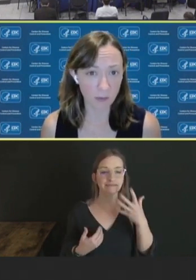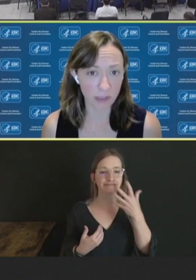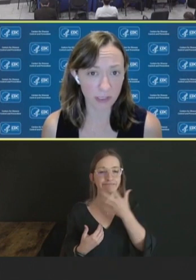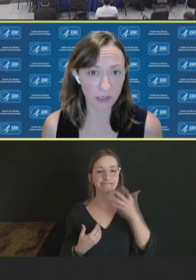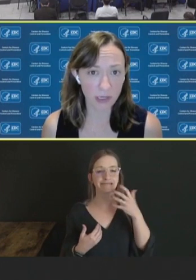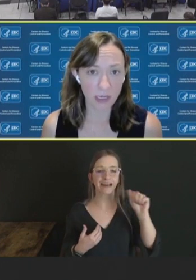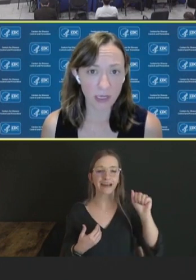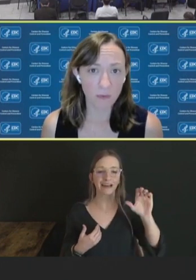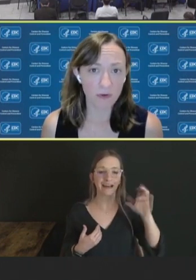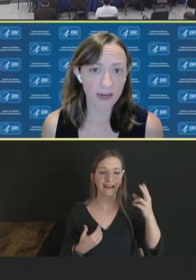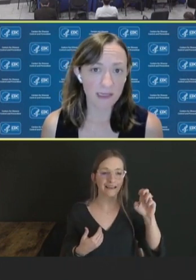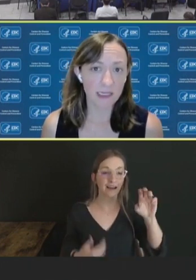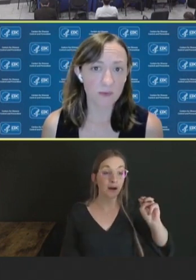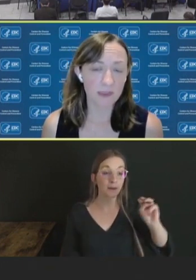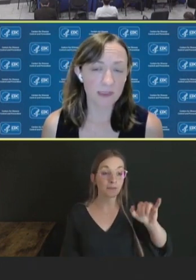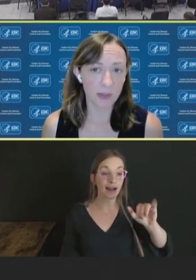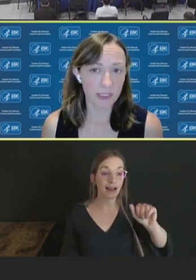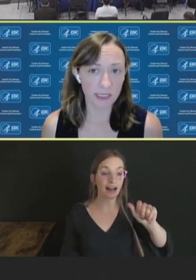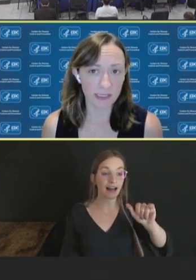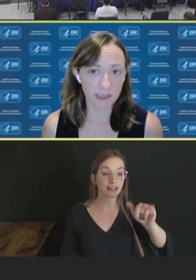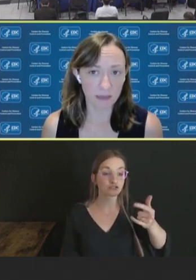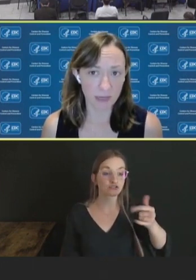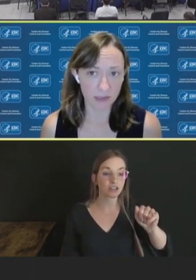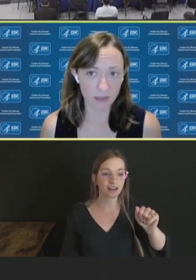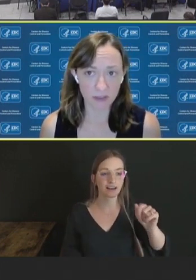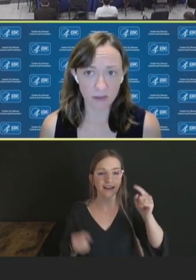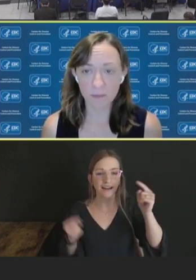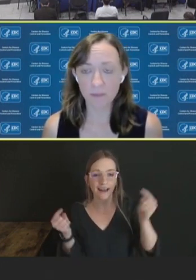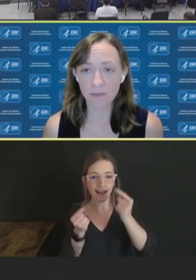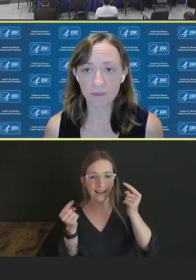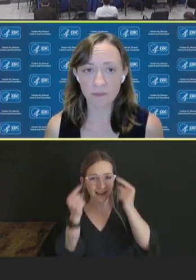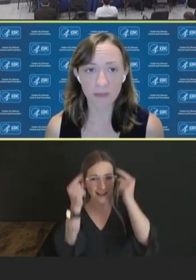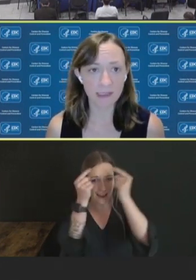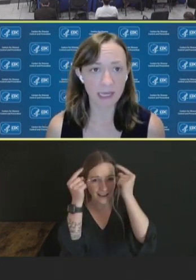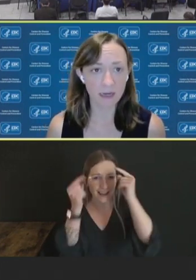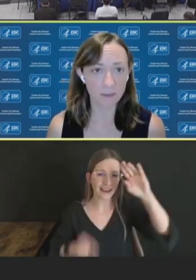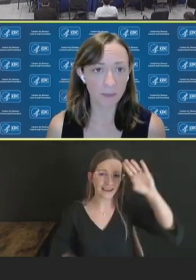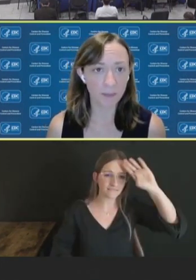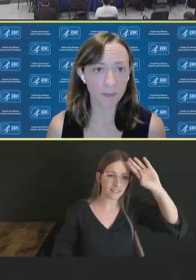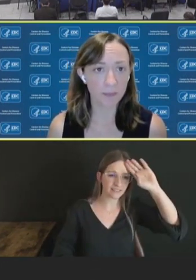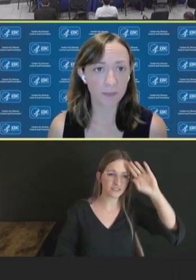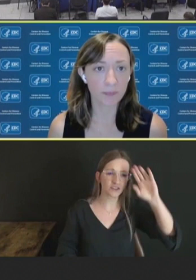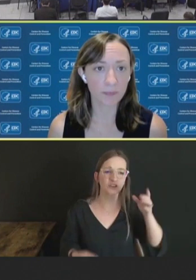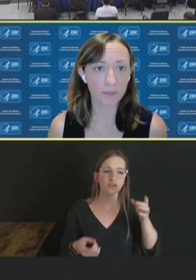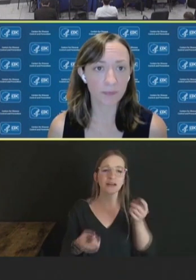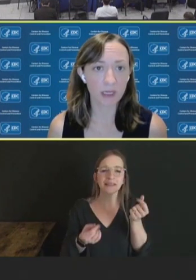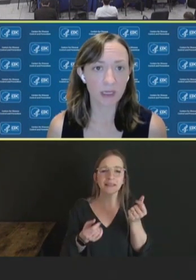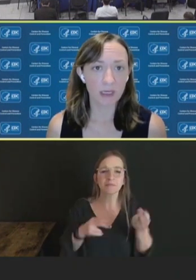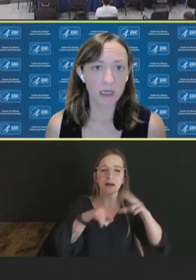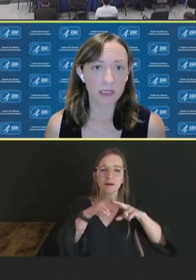reported when vaccines were simultaneously administered. Next slide.